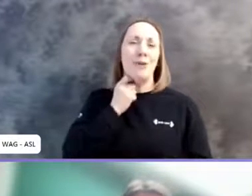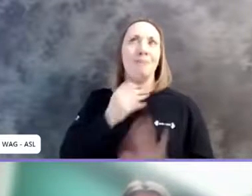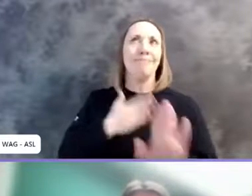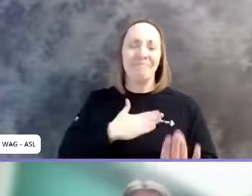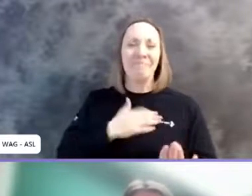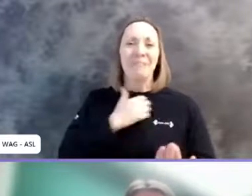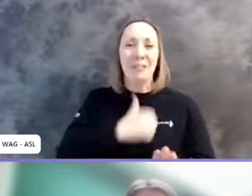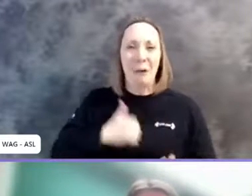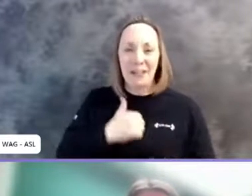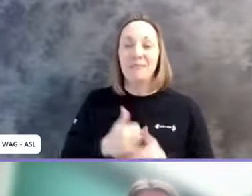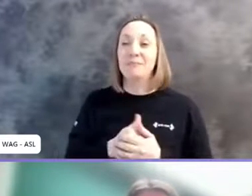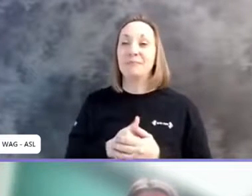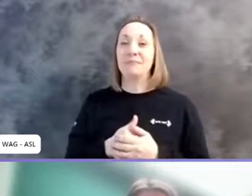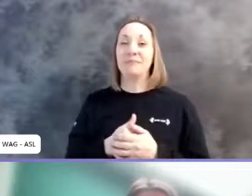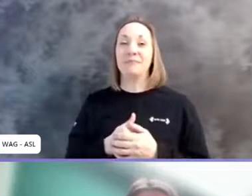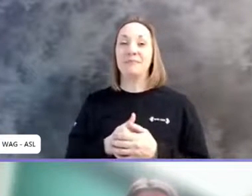I believe you are on mute.